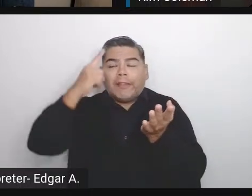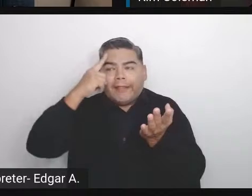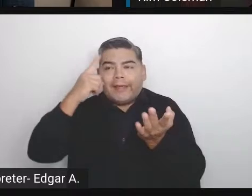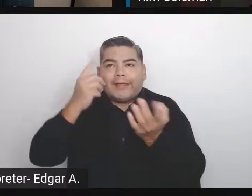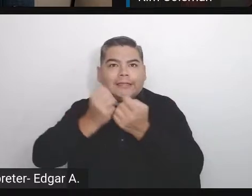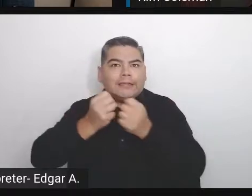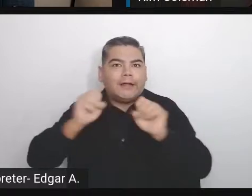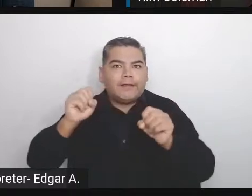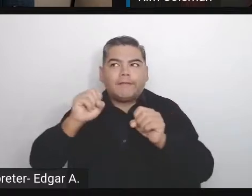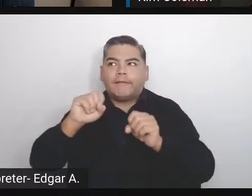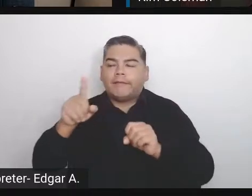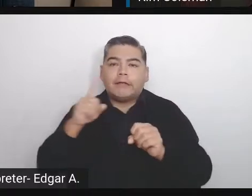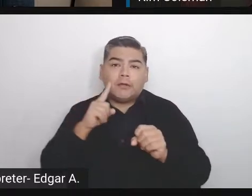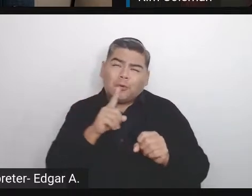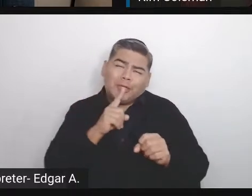Sometimes I